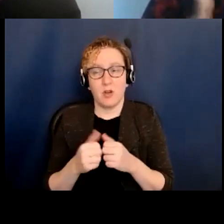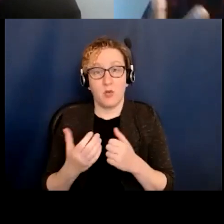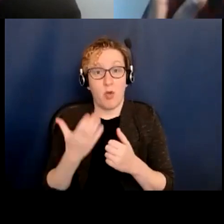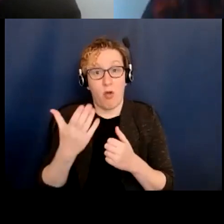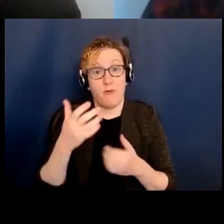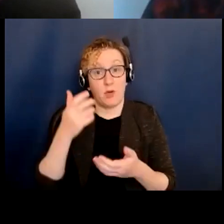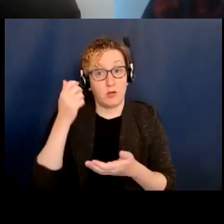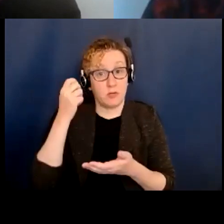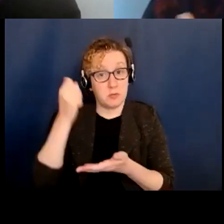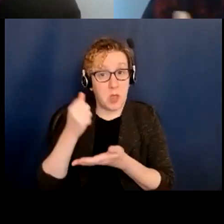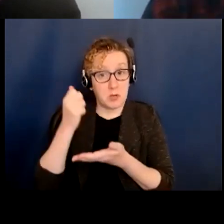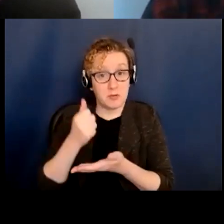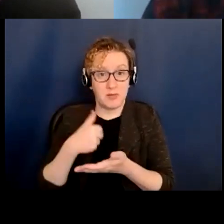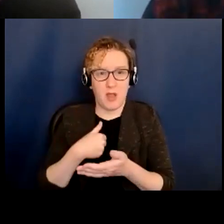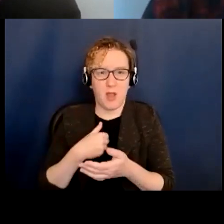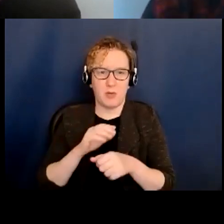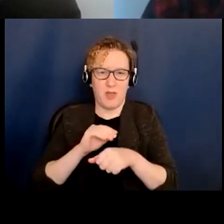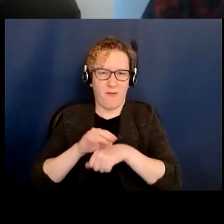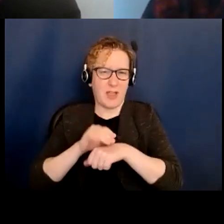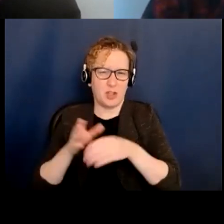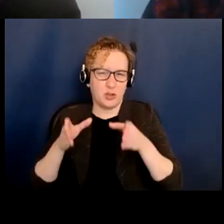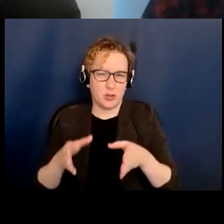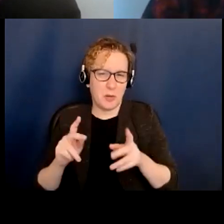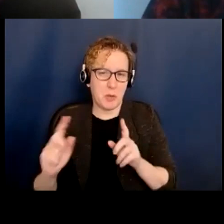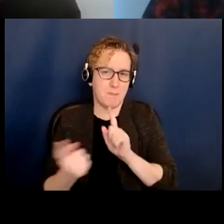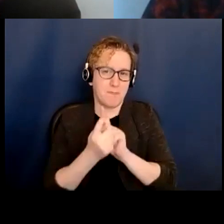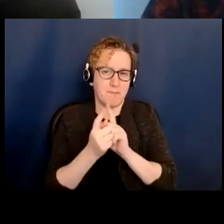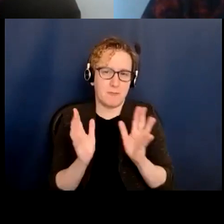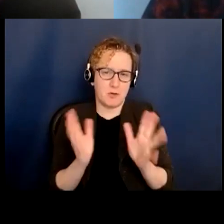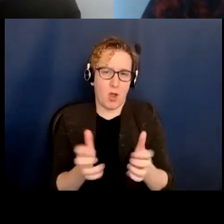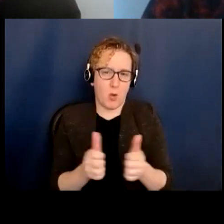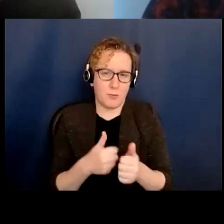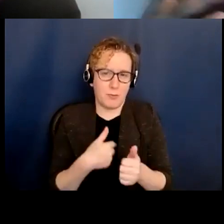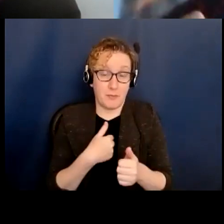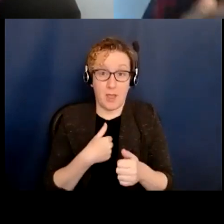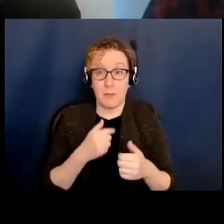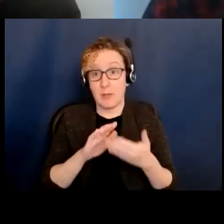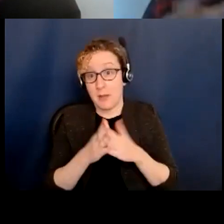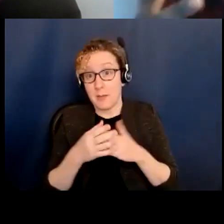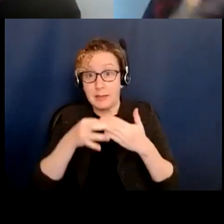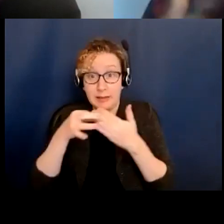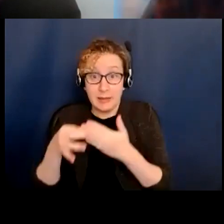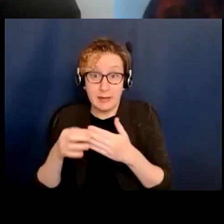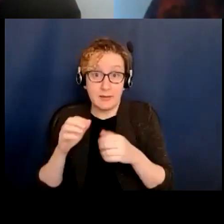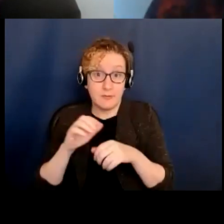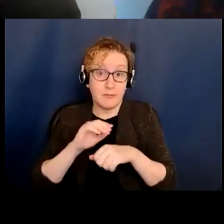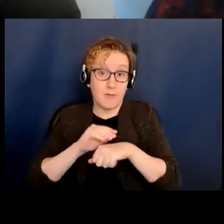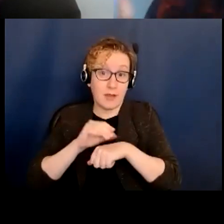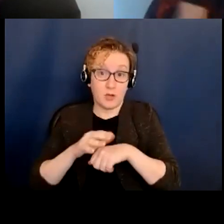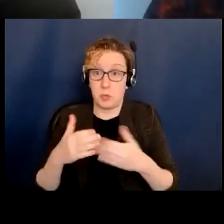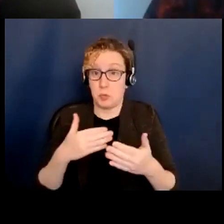I became the lead advisor because no matter what country, all of a sudden, I was in charge